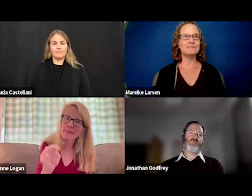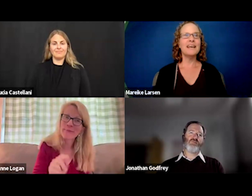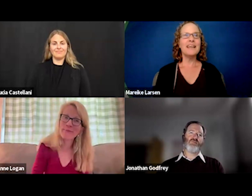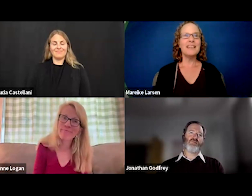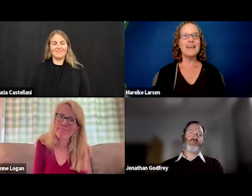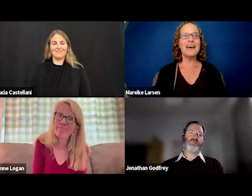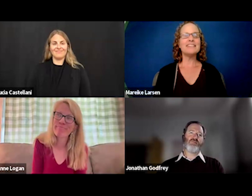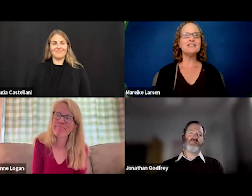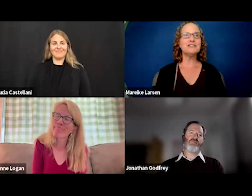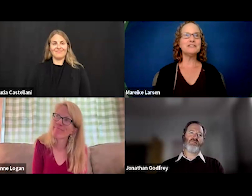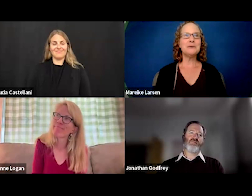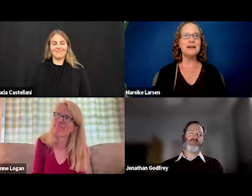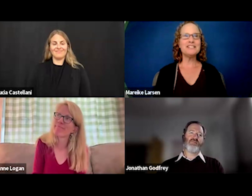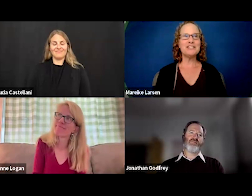That's a good question.